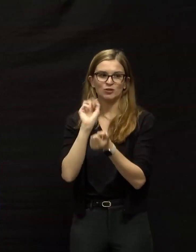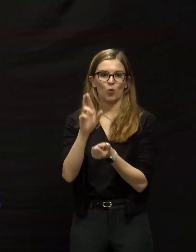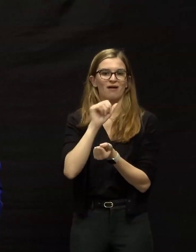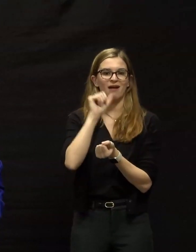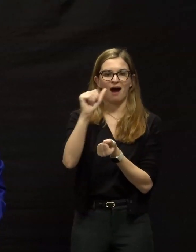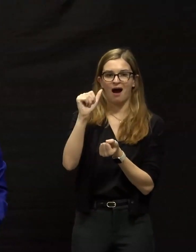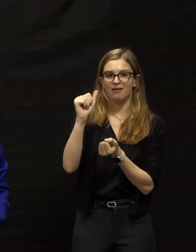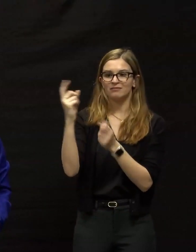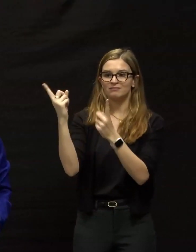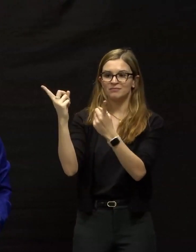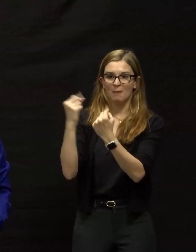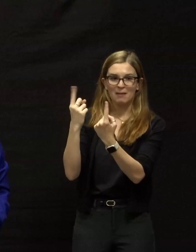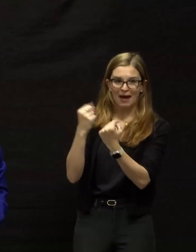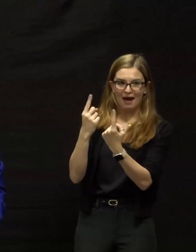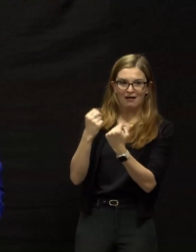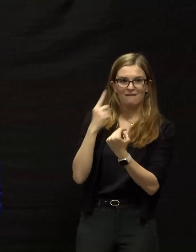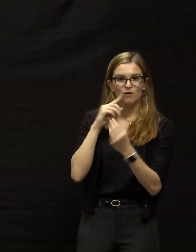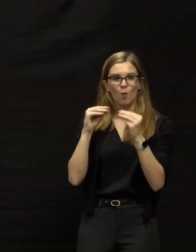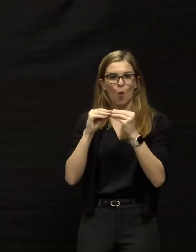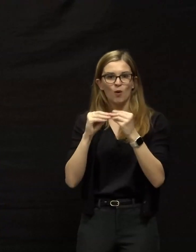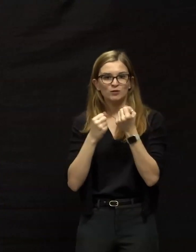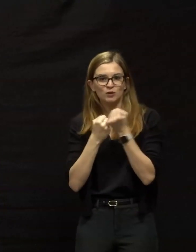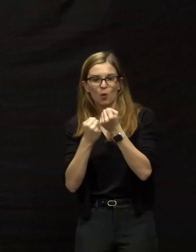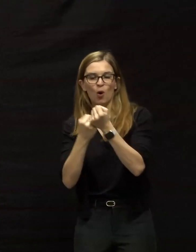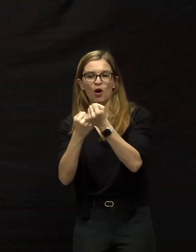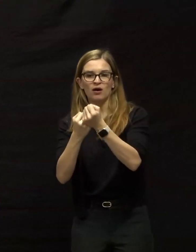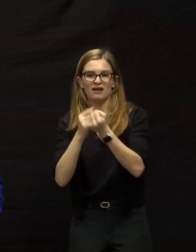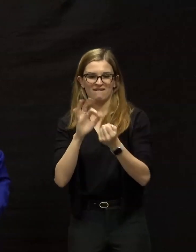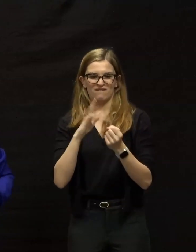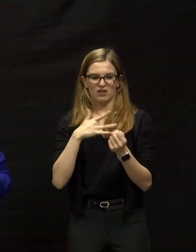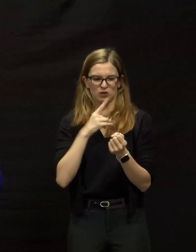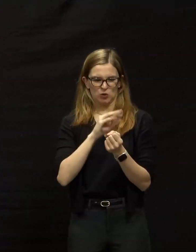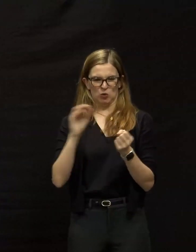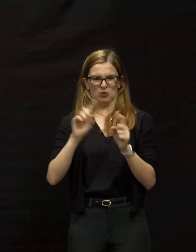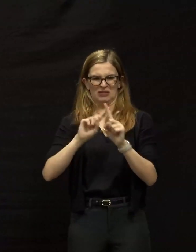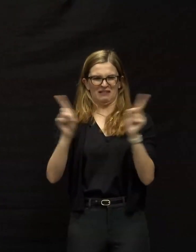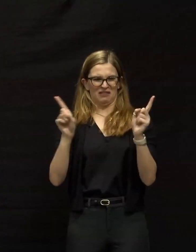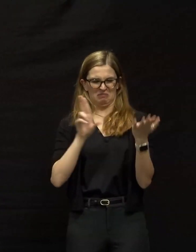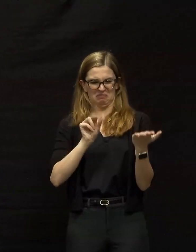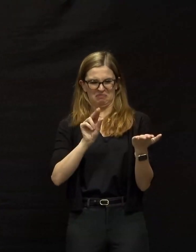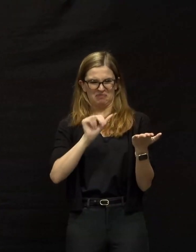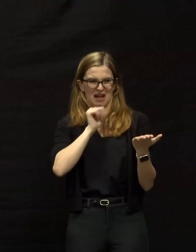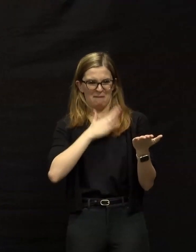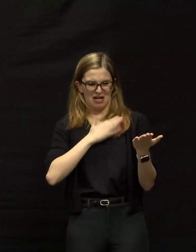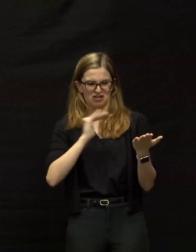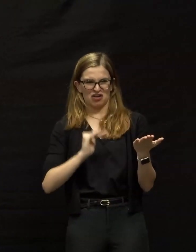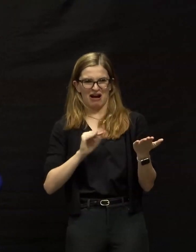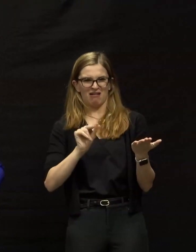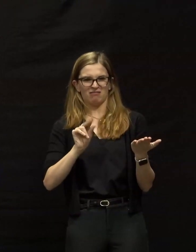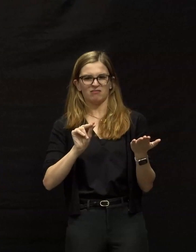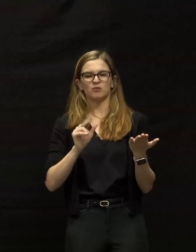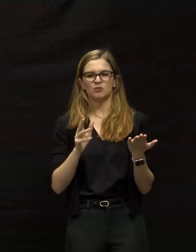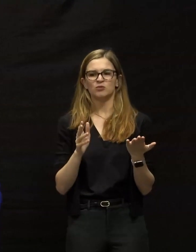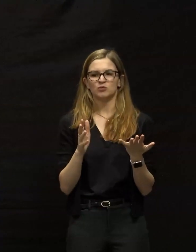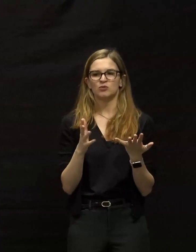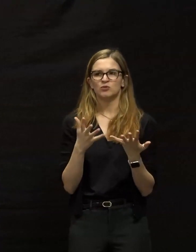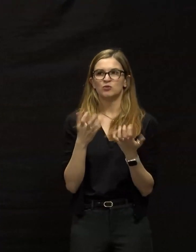oftentimes too where we see families who are not receptive to clinical support. They might feel like this is completely different,